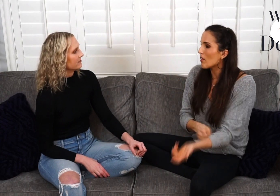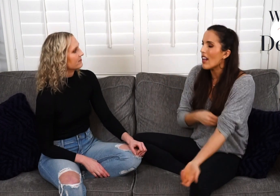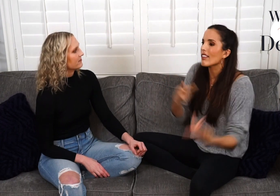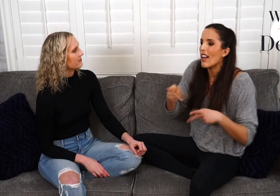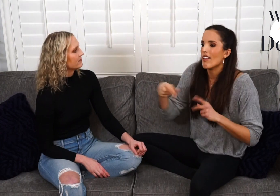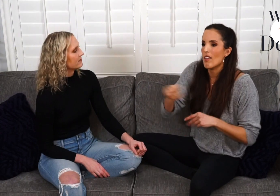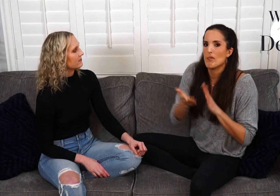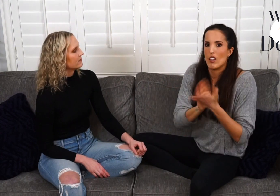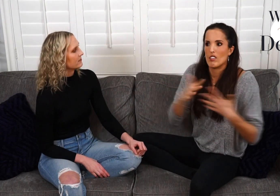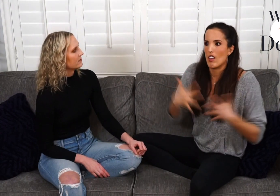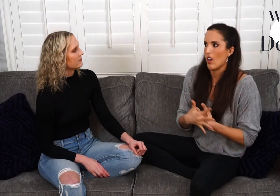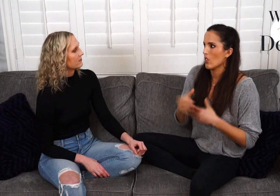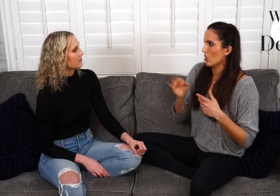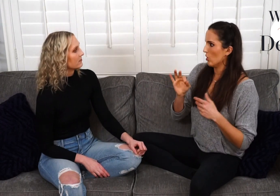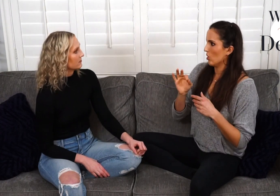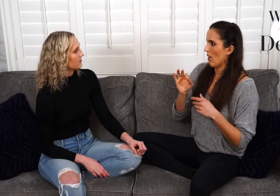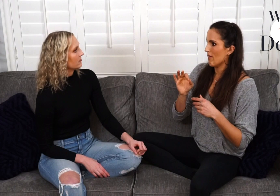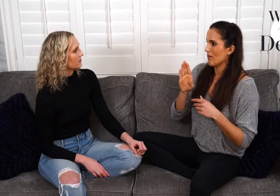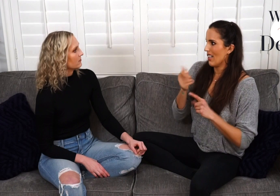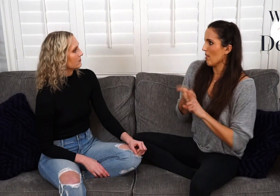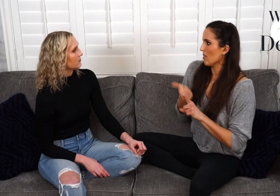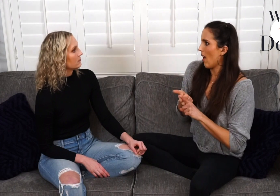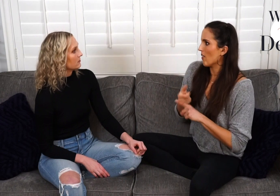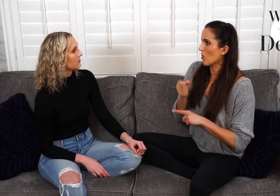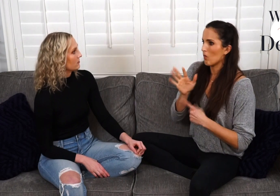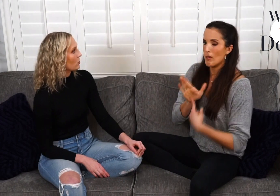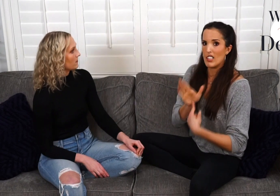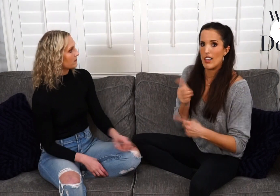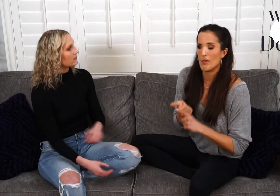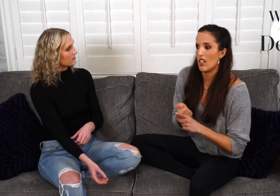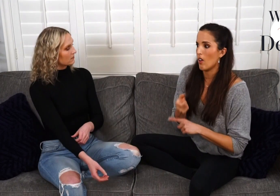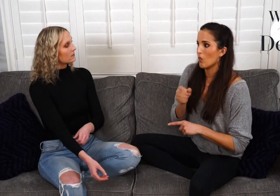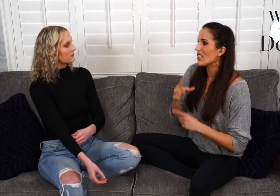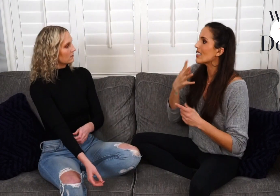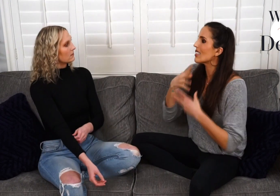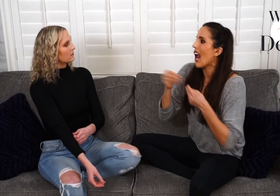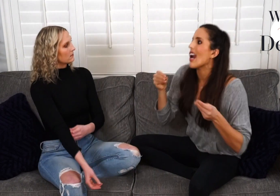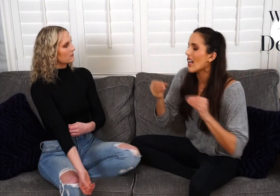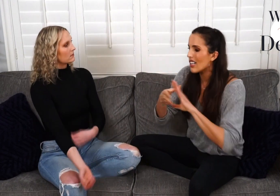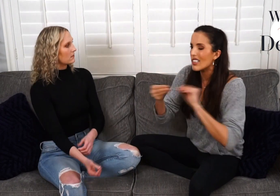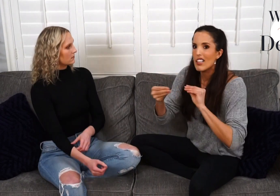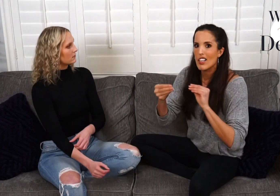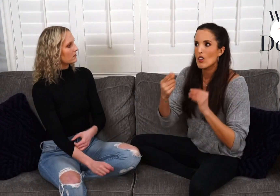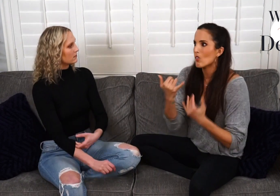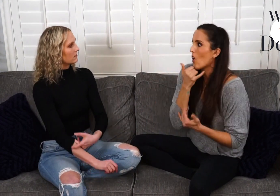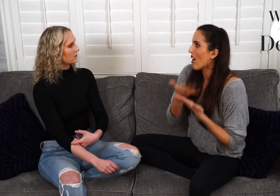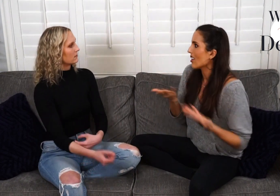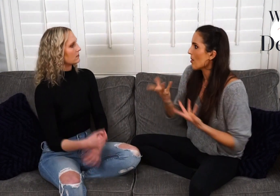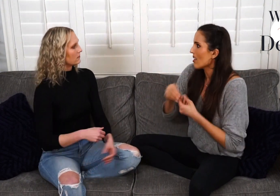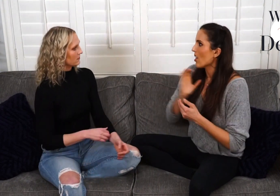and get them scared to be themselves or represent who they are and if they say the wrong thing within